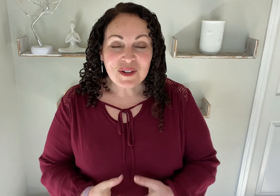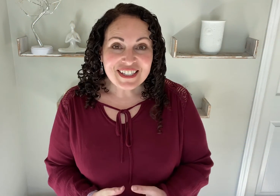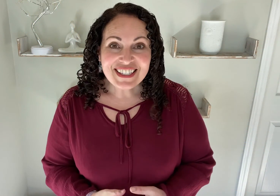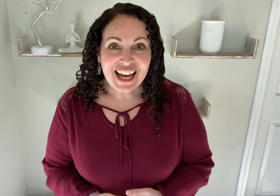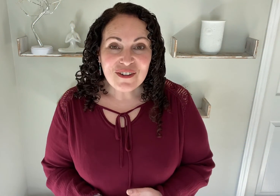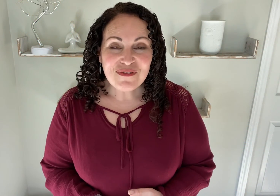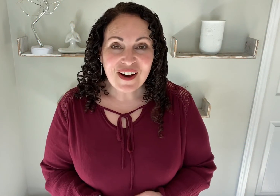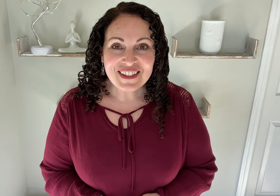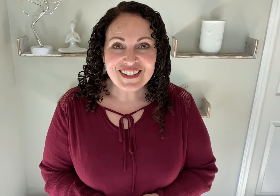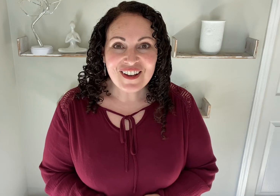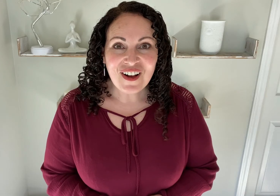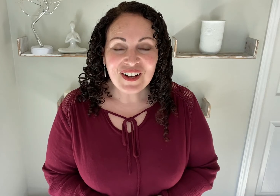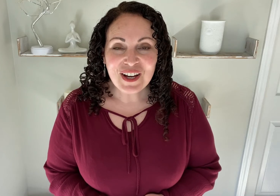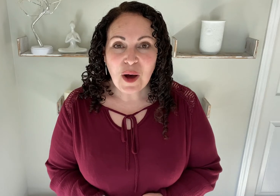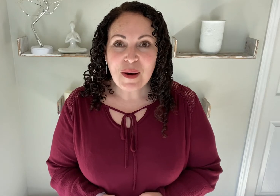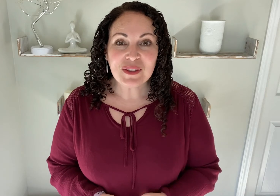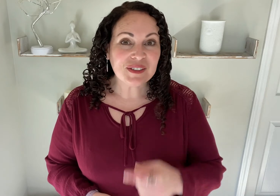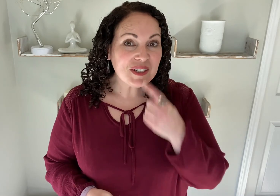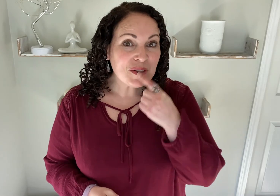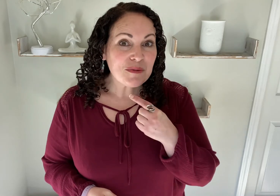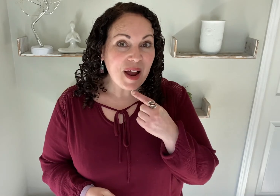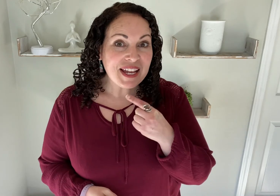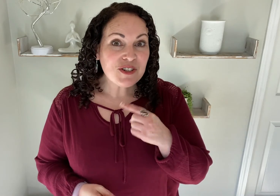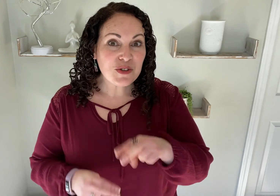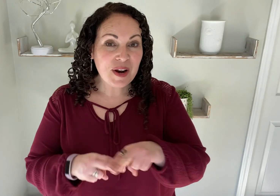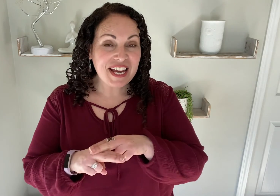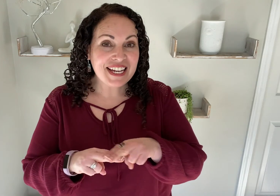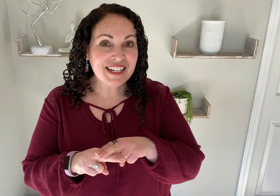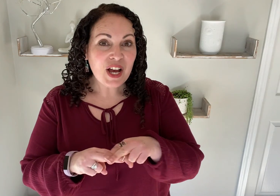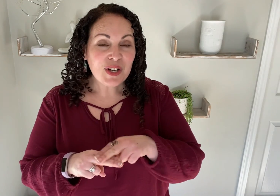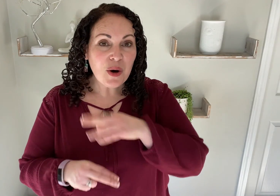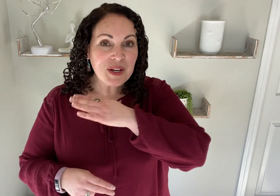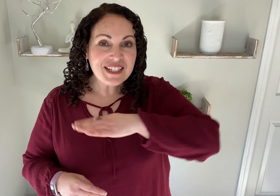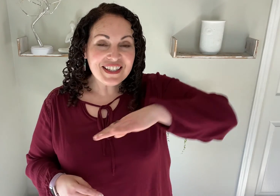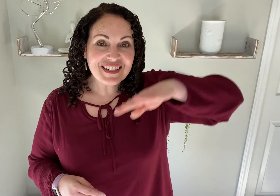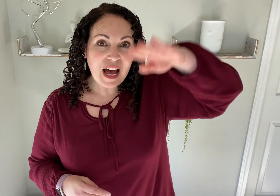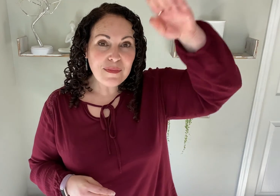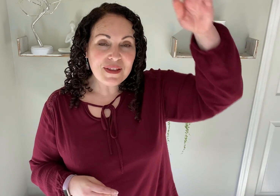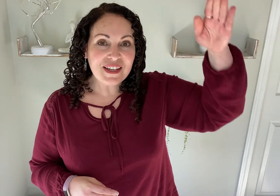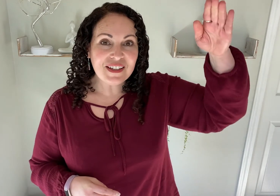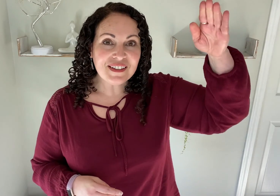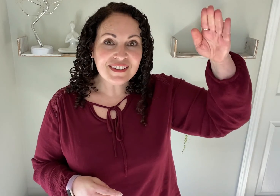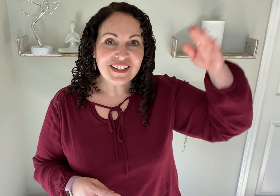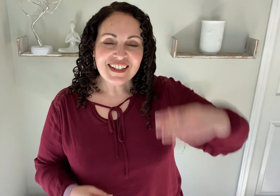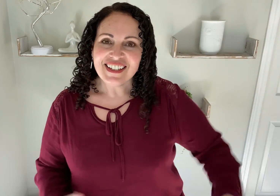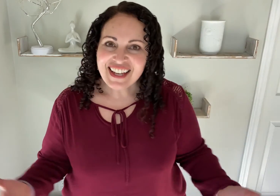Wasn't that a fun song about the little red train going to the top of the hill?